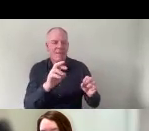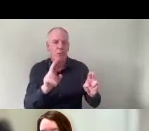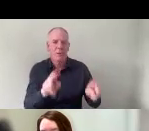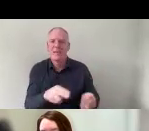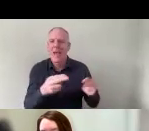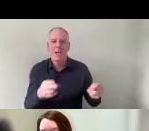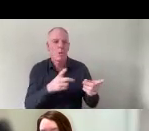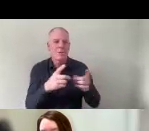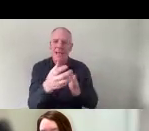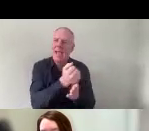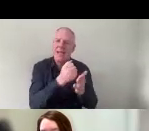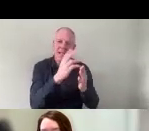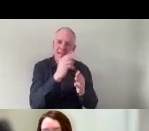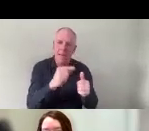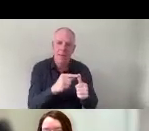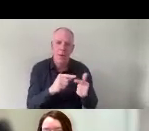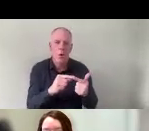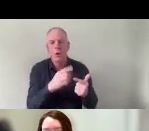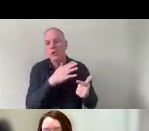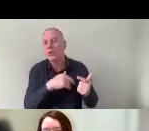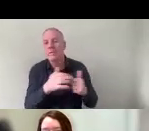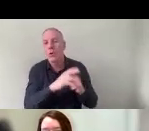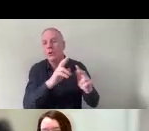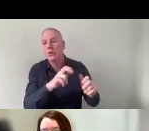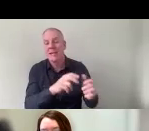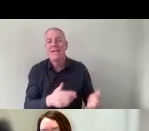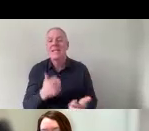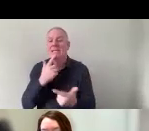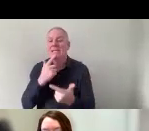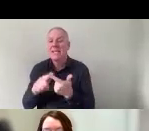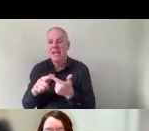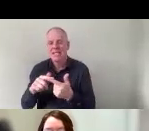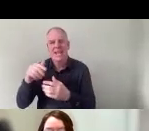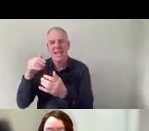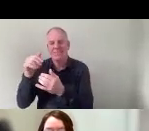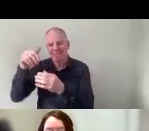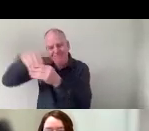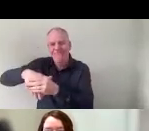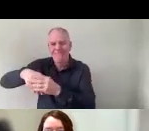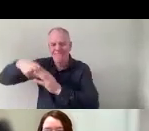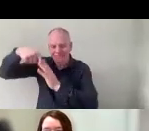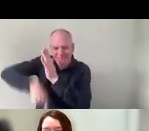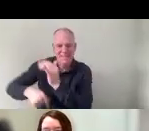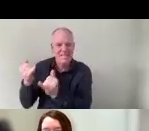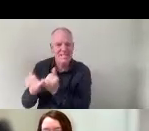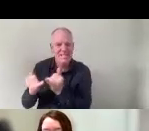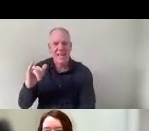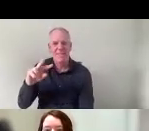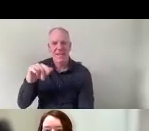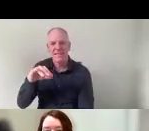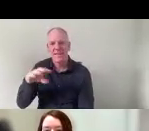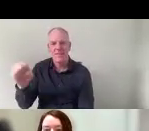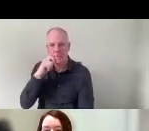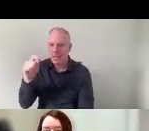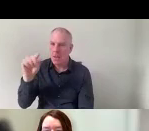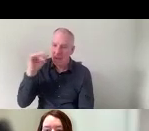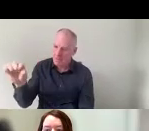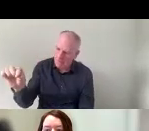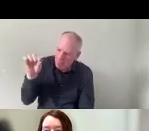sample or as a preliminary survey. And other techniques are invasive, which means that they require us to take a very, very tiny sample, but they generally provide